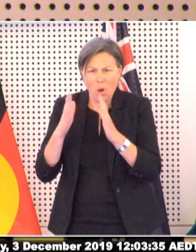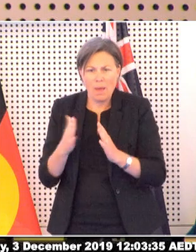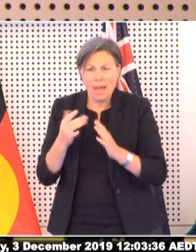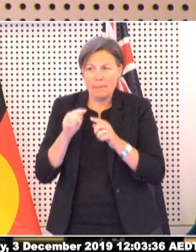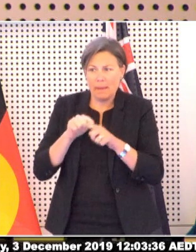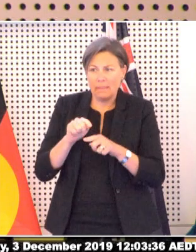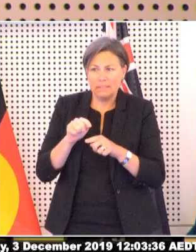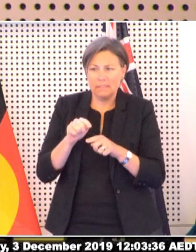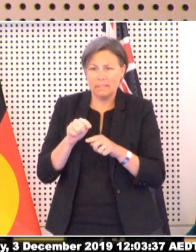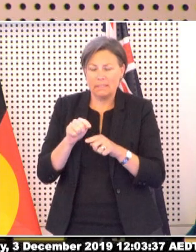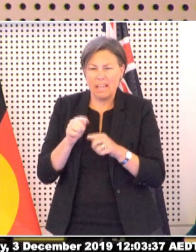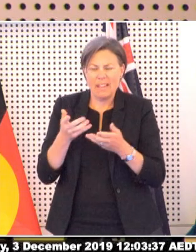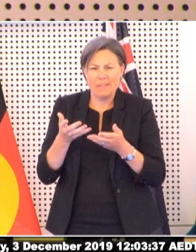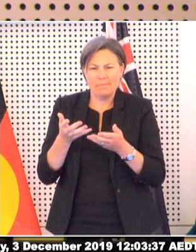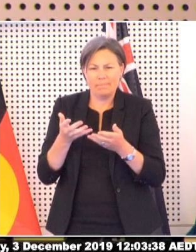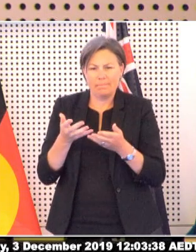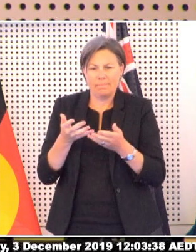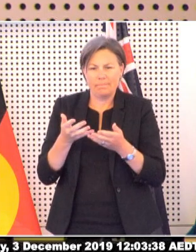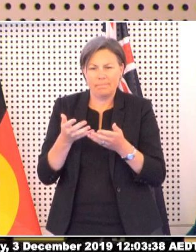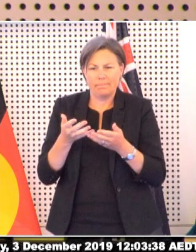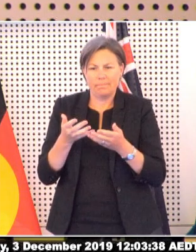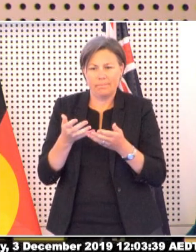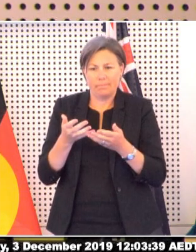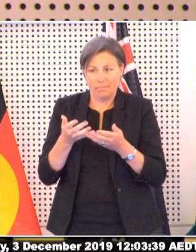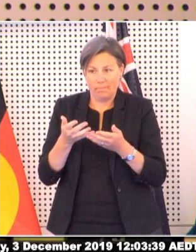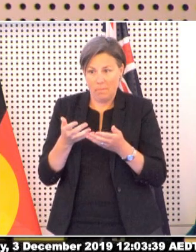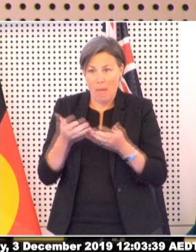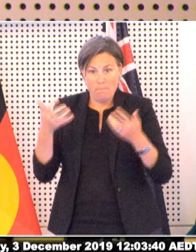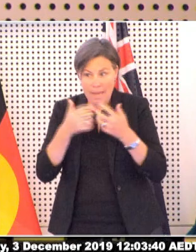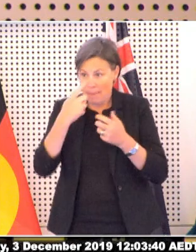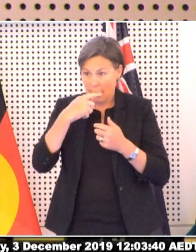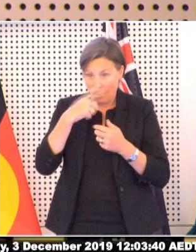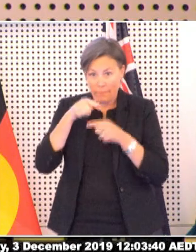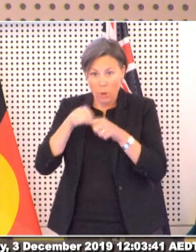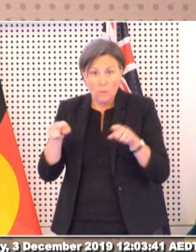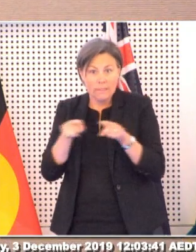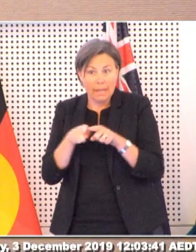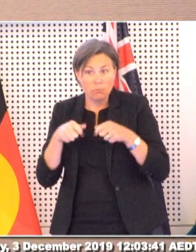developed? How widespread were these strategies? They weren’t universal.